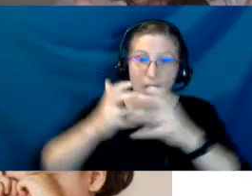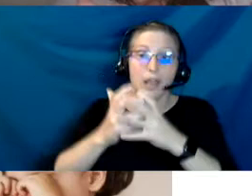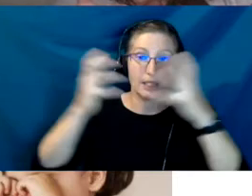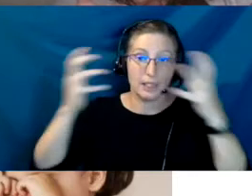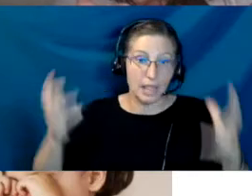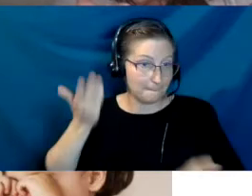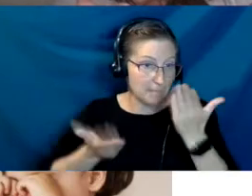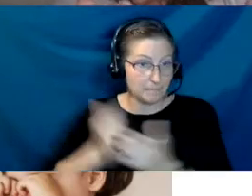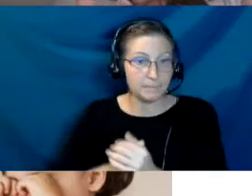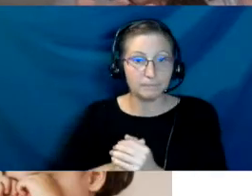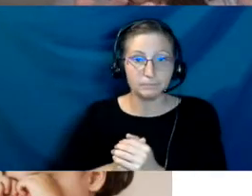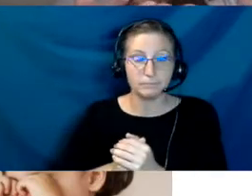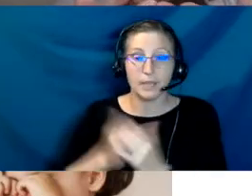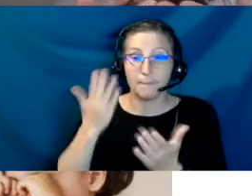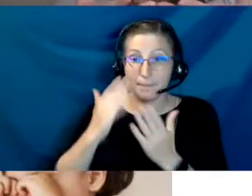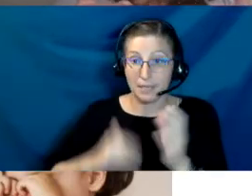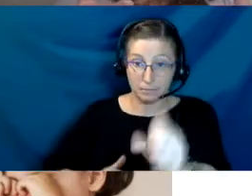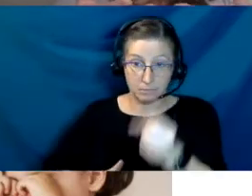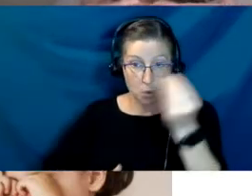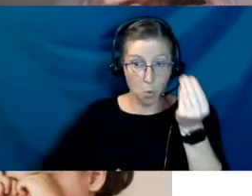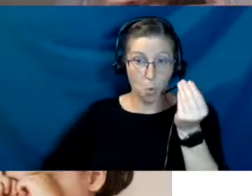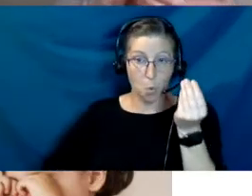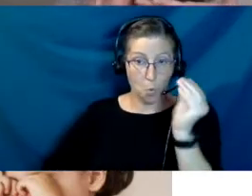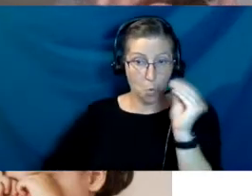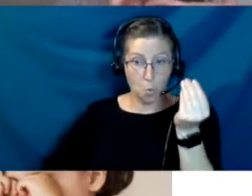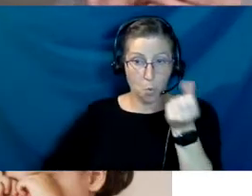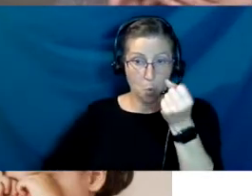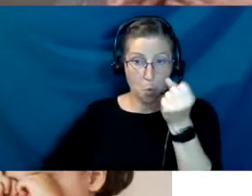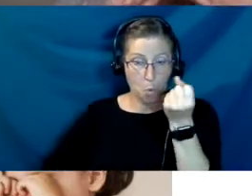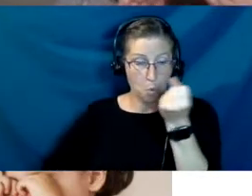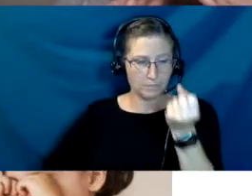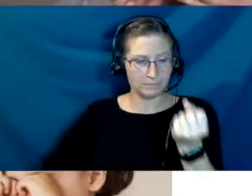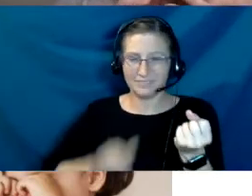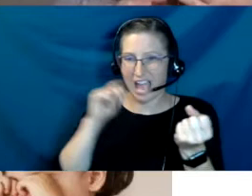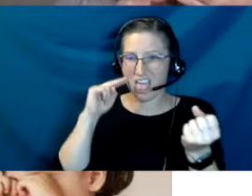an object, but they're not really looking at that object, they're not looking at the